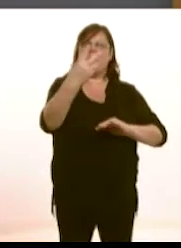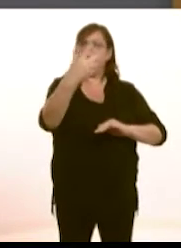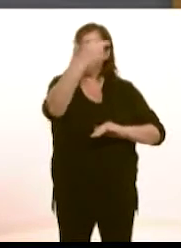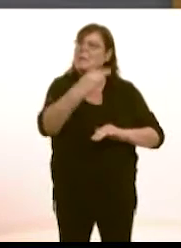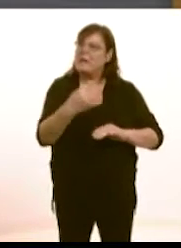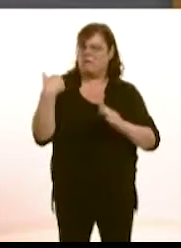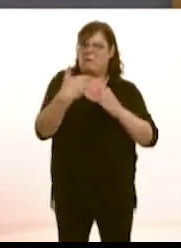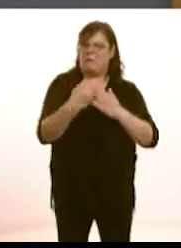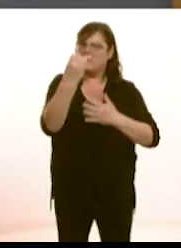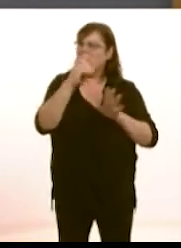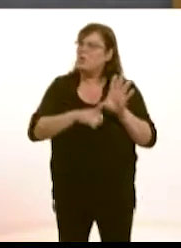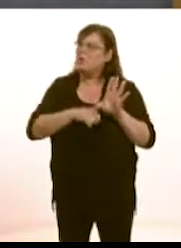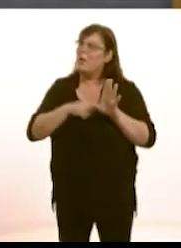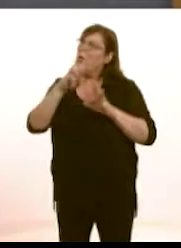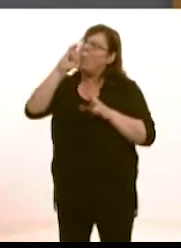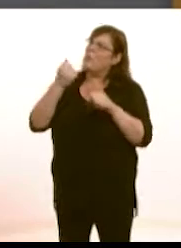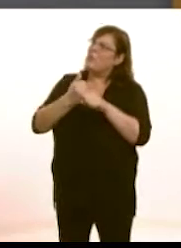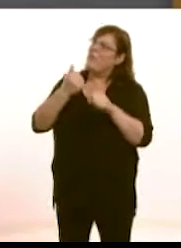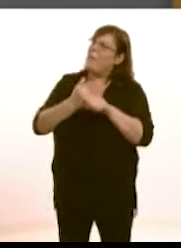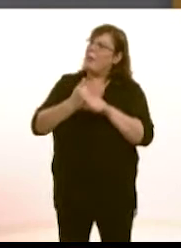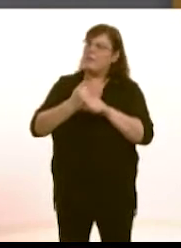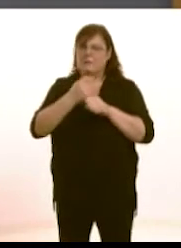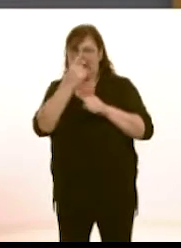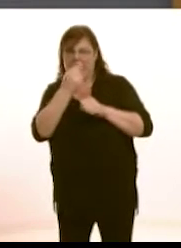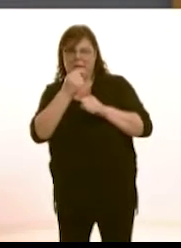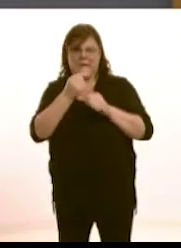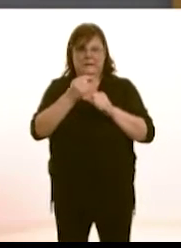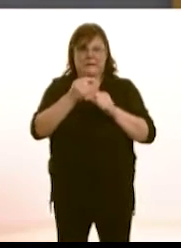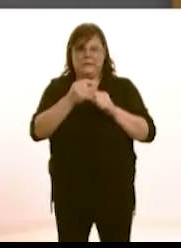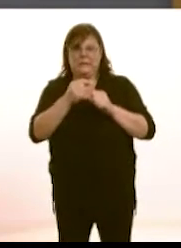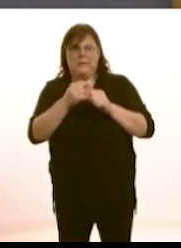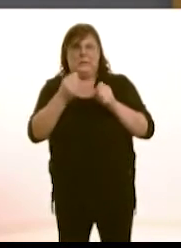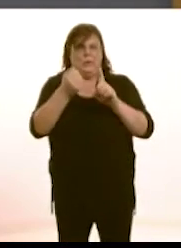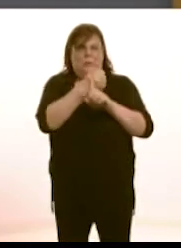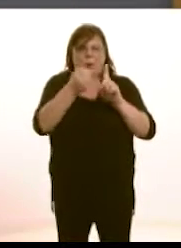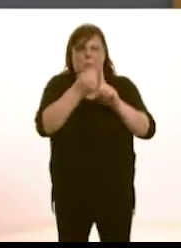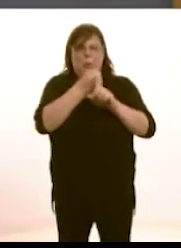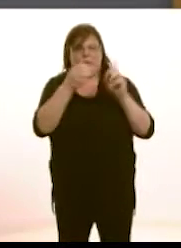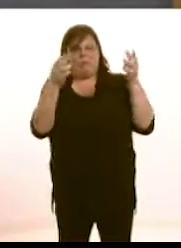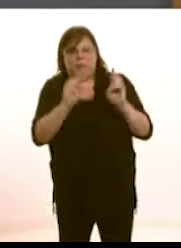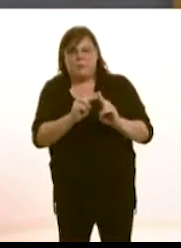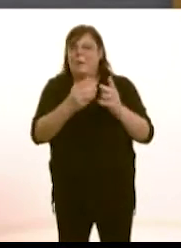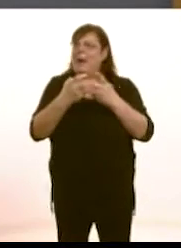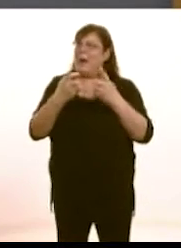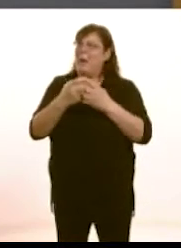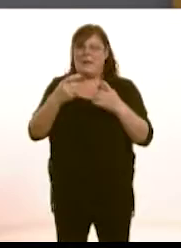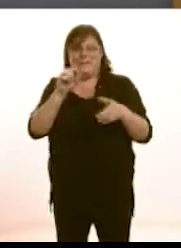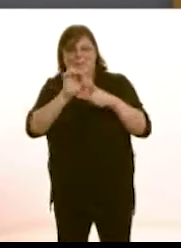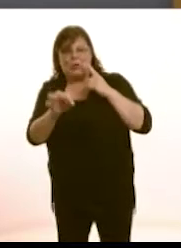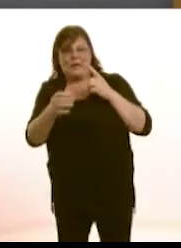What further can be done by the Welsh Government to tackle the issue of domestic abuse, in particular the damaging effect it has on young peopleís lives?